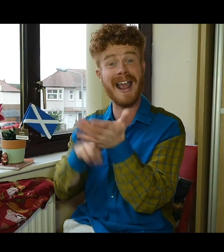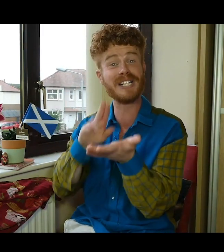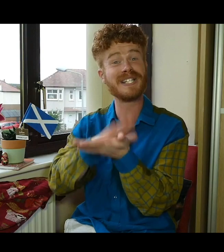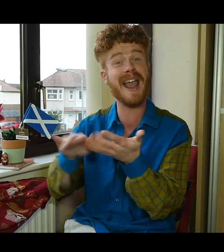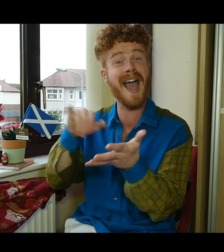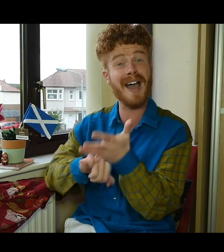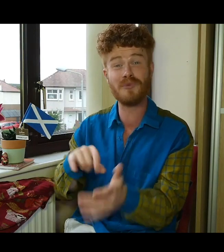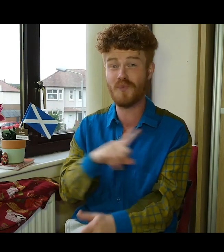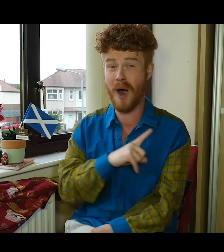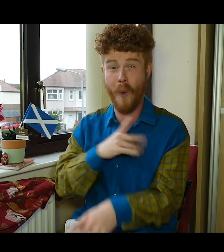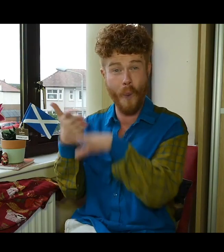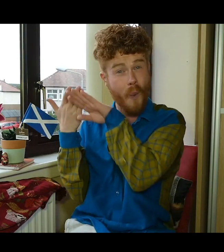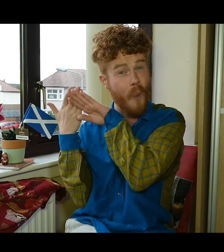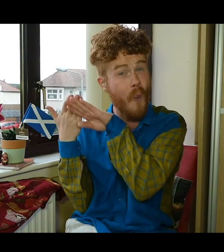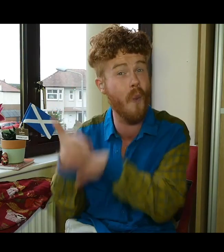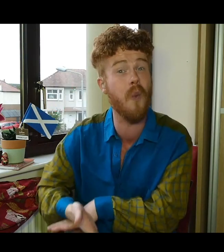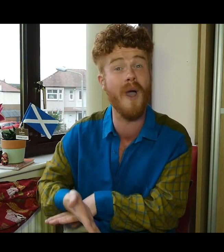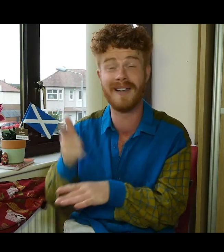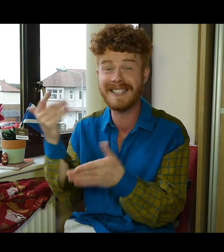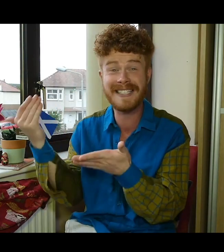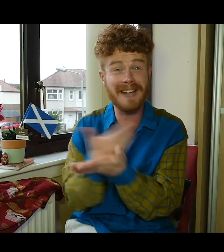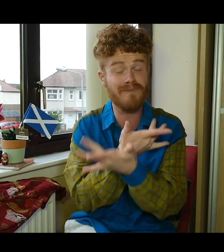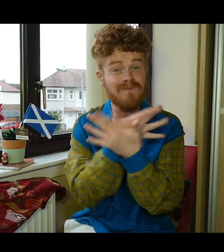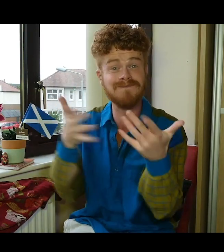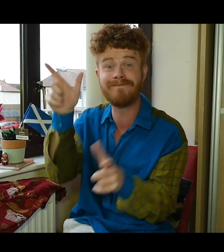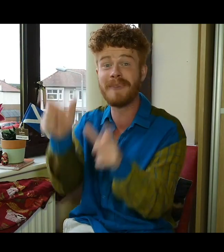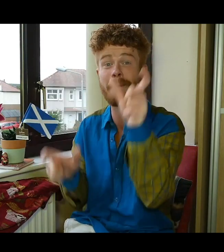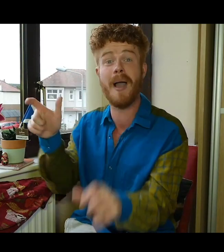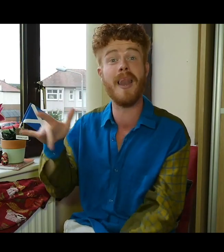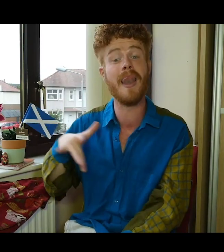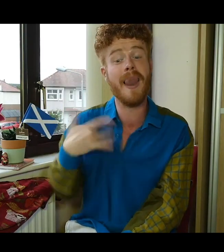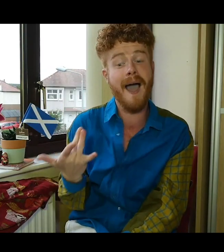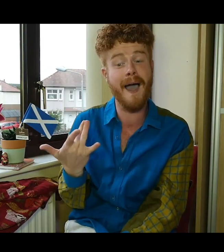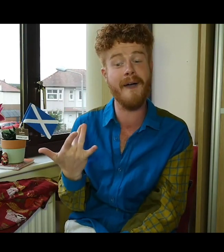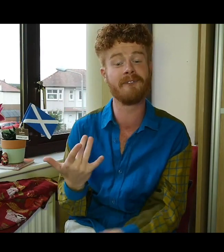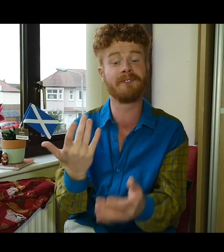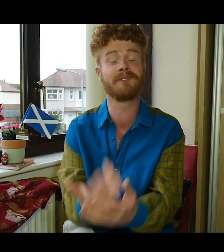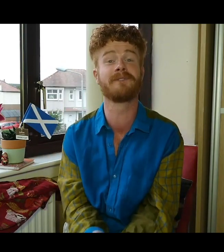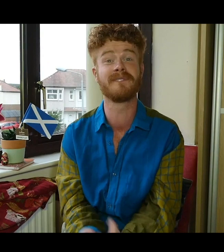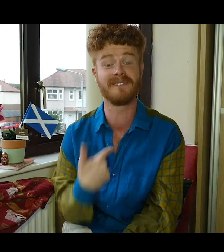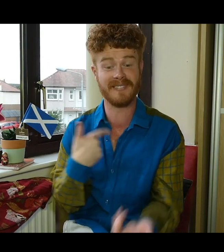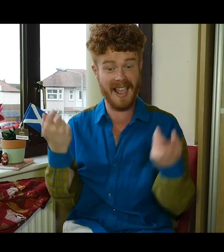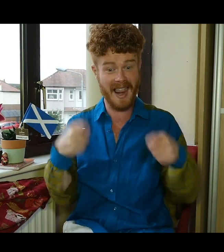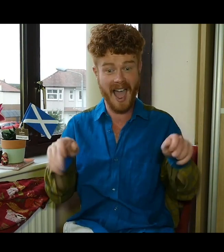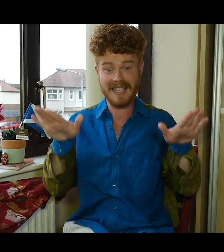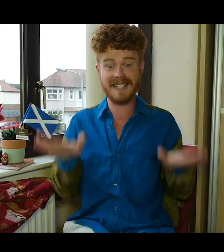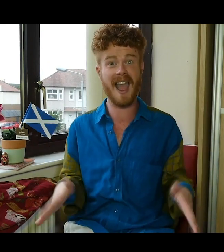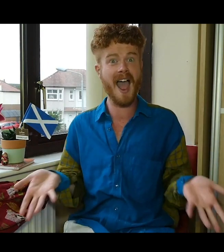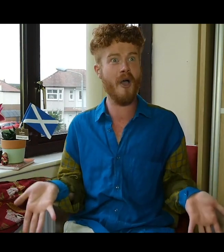saving people's lives whilst we're in lockdown and Auntie Heather says they don't get paid very much.